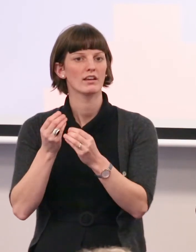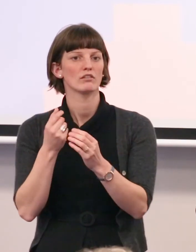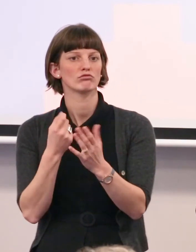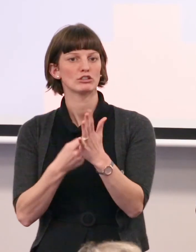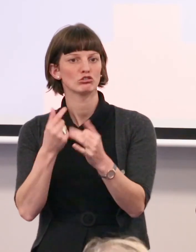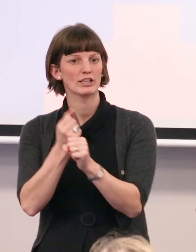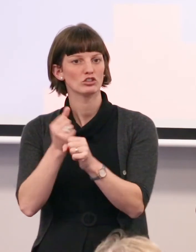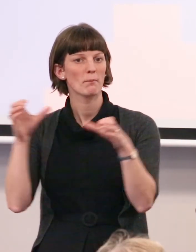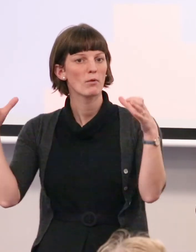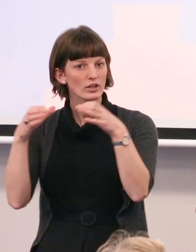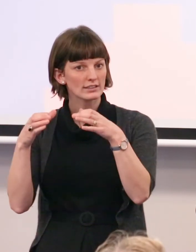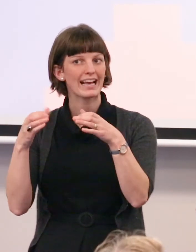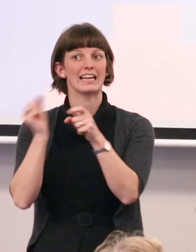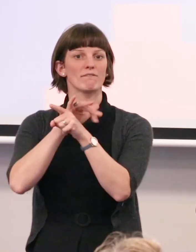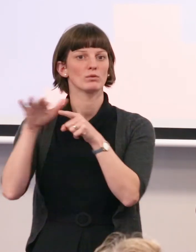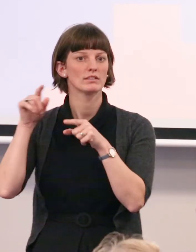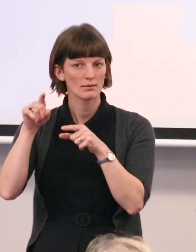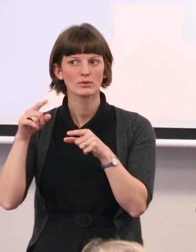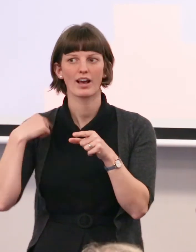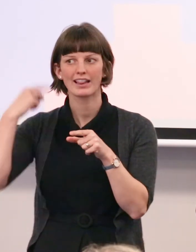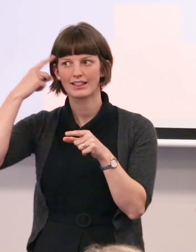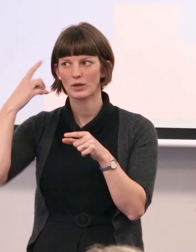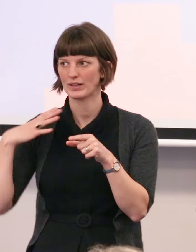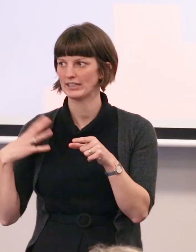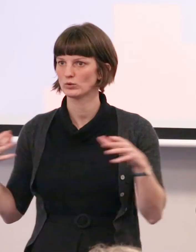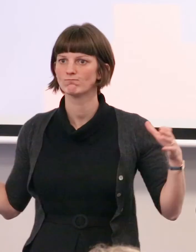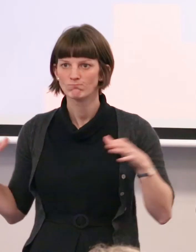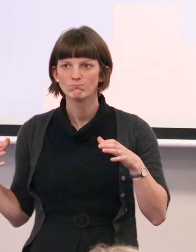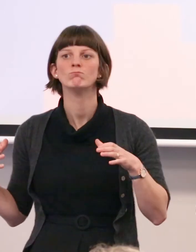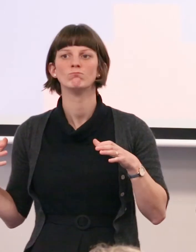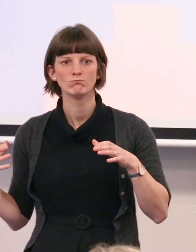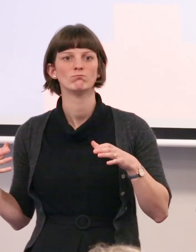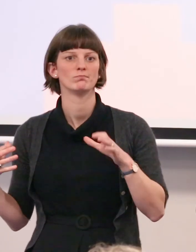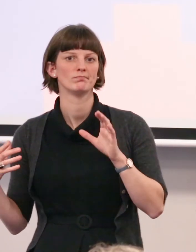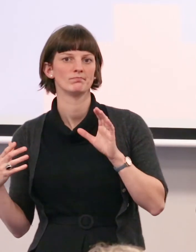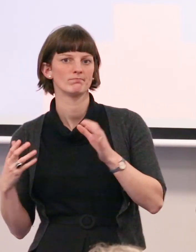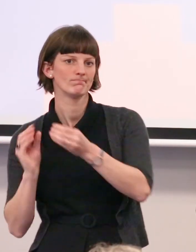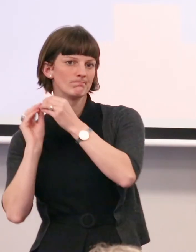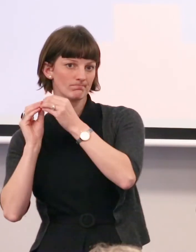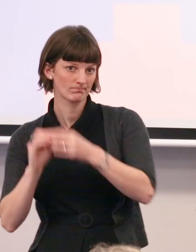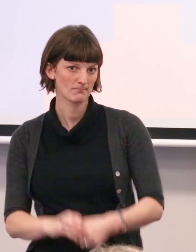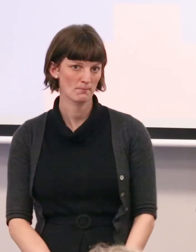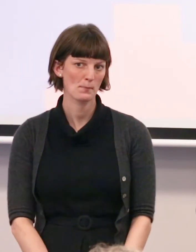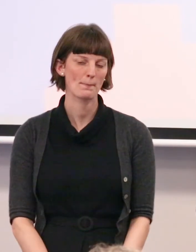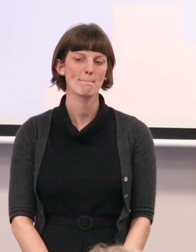bodies and I think we need to, we need to garner that power. And education